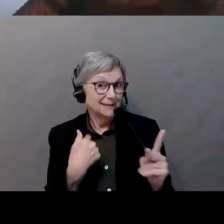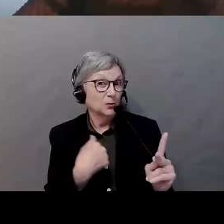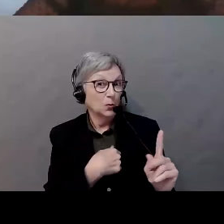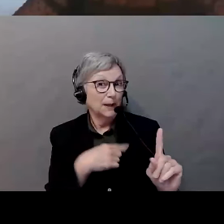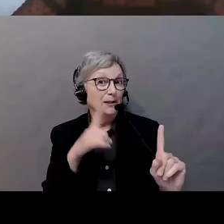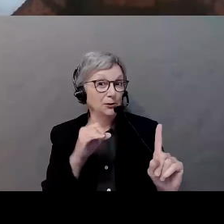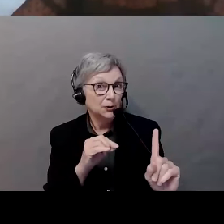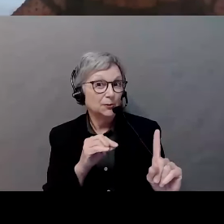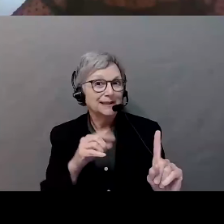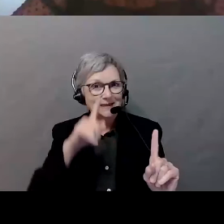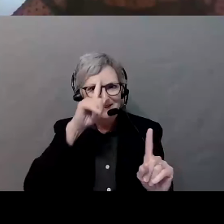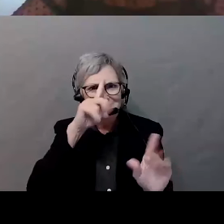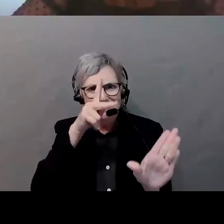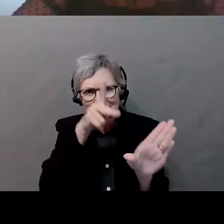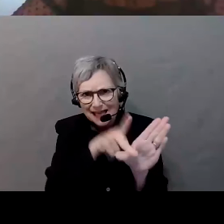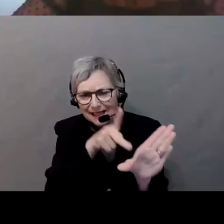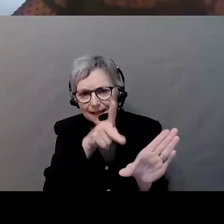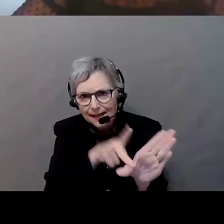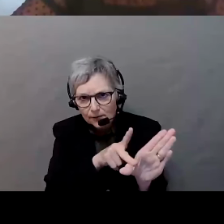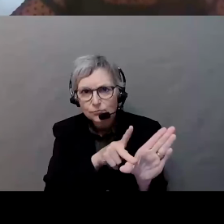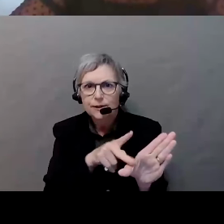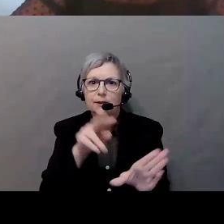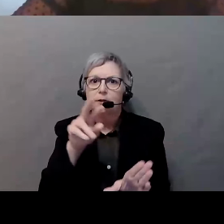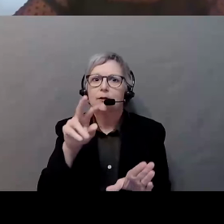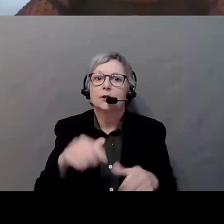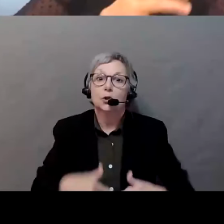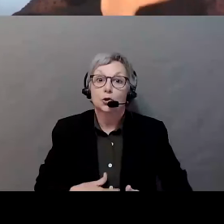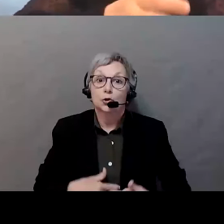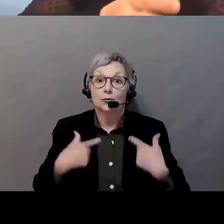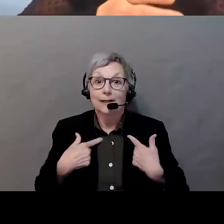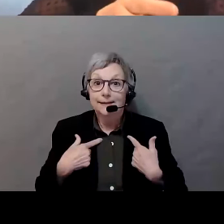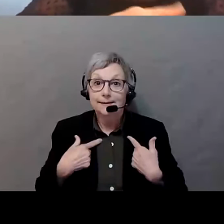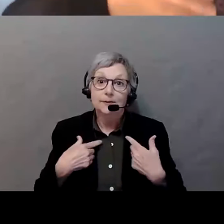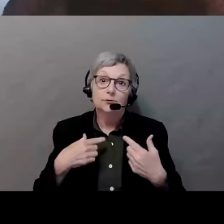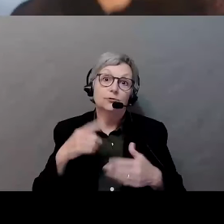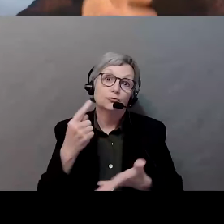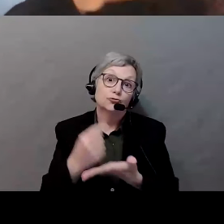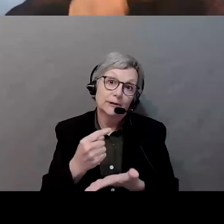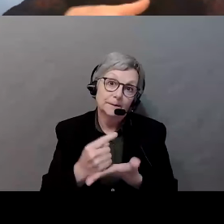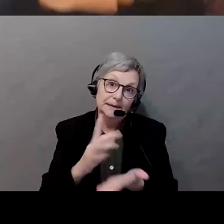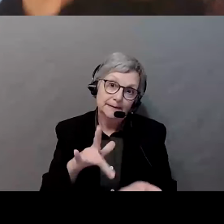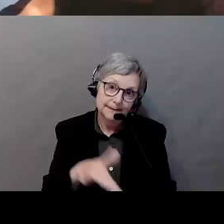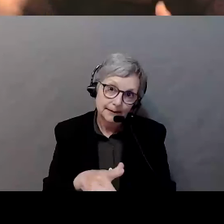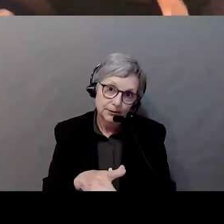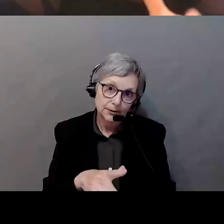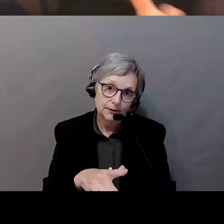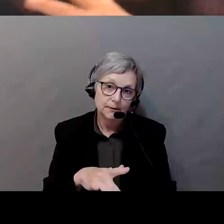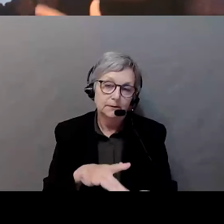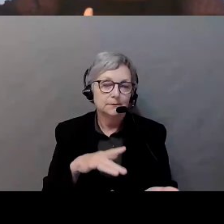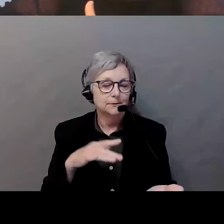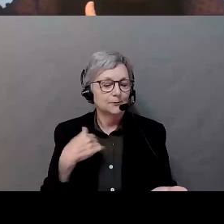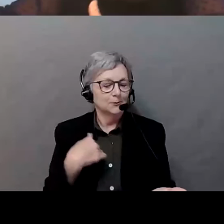AT THE PSYCHIATRIC RESIDENTIAL TREATMENT CENTERS. WE HOPE THEY